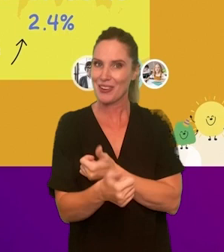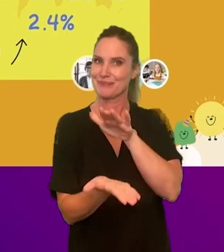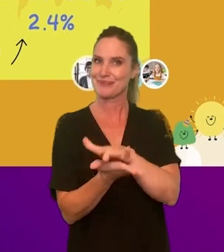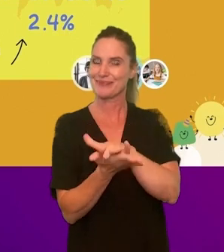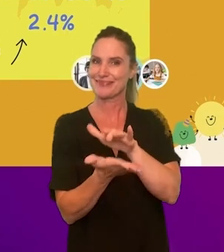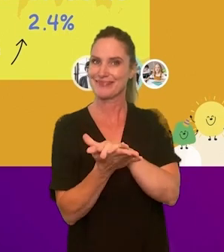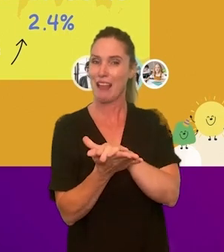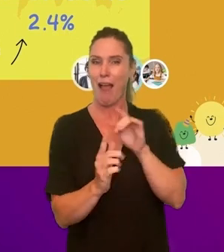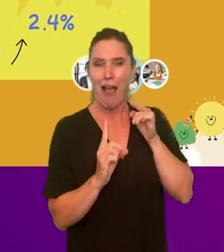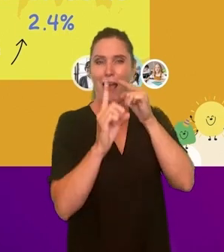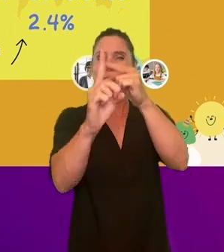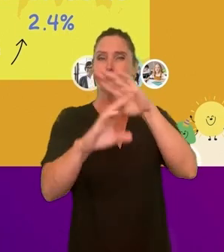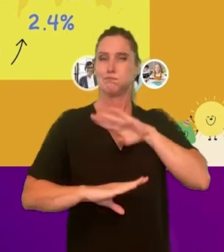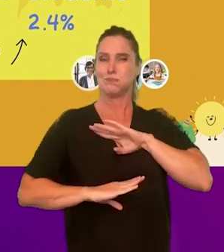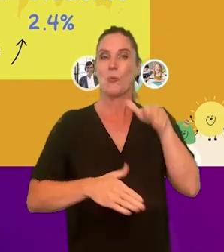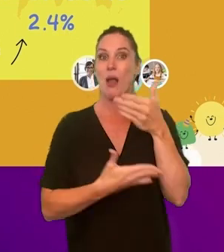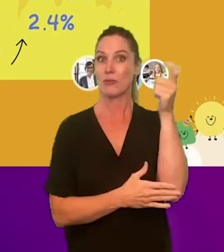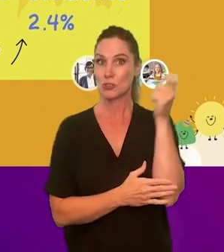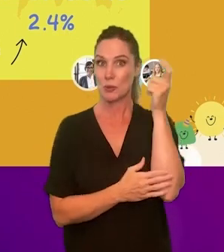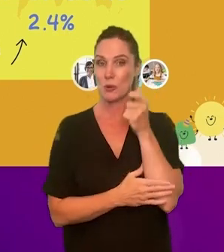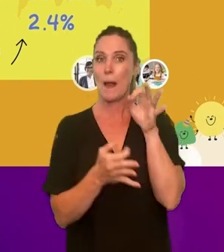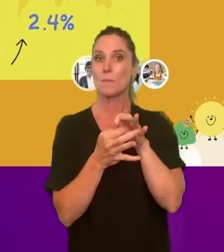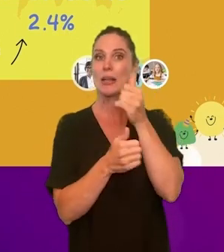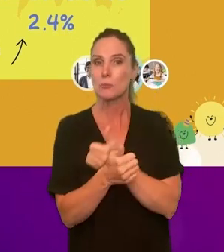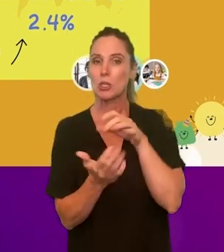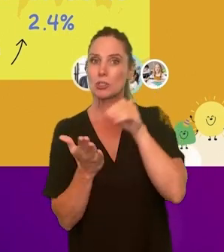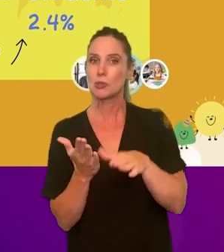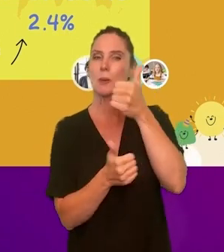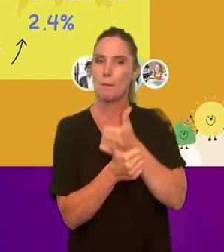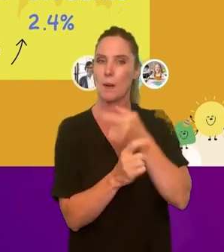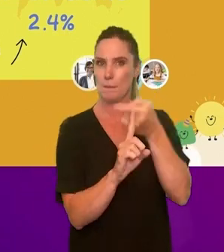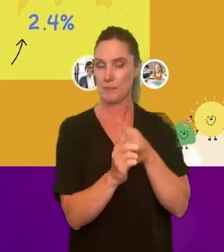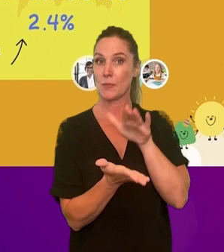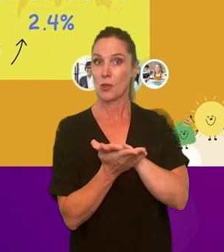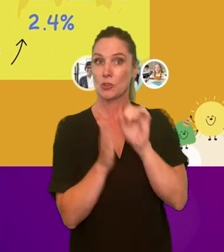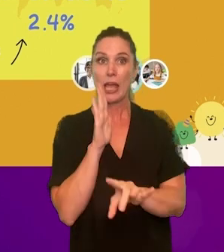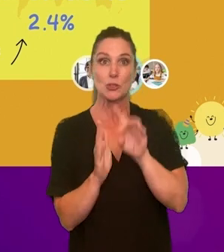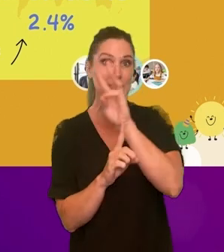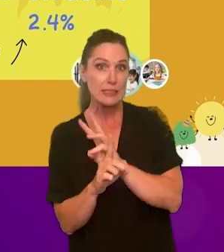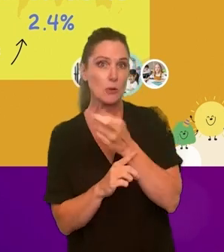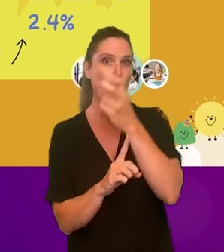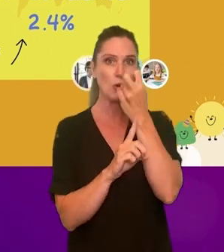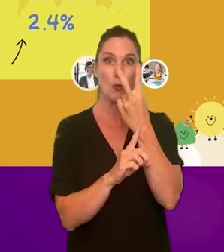To get there, we offer subscriptions priced per student per month. Schools can choose a six-month or 12-month licence.